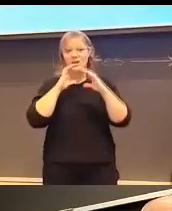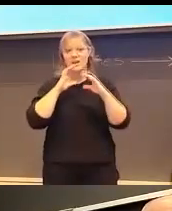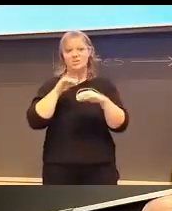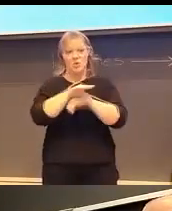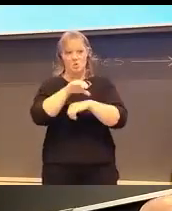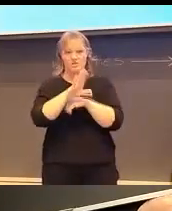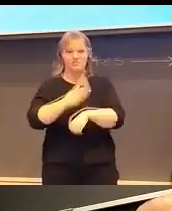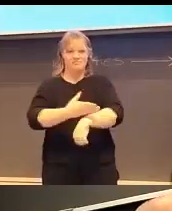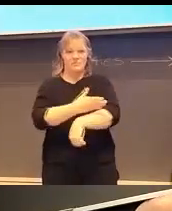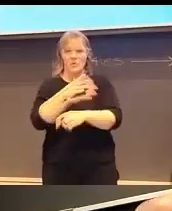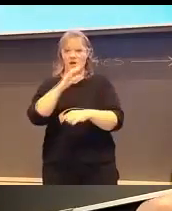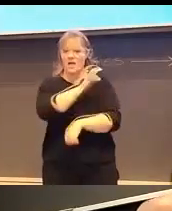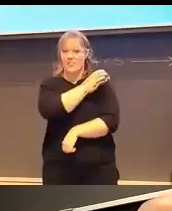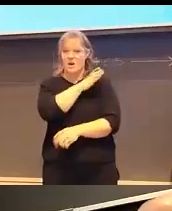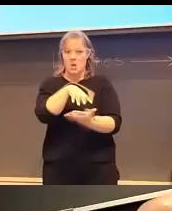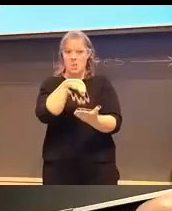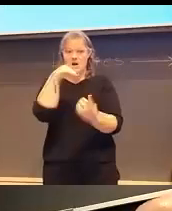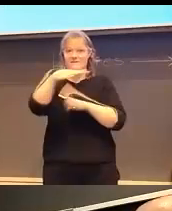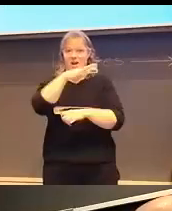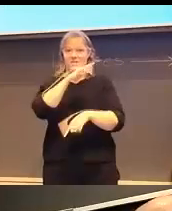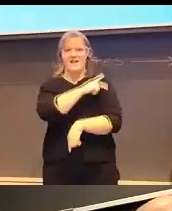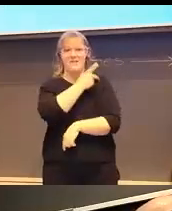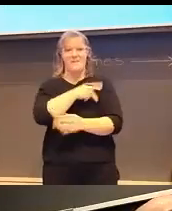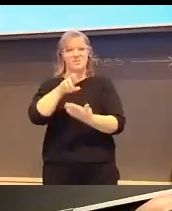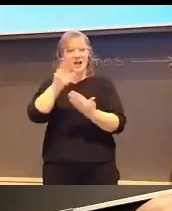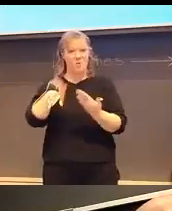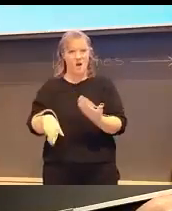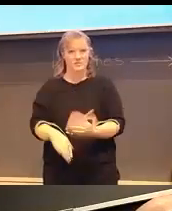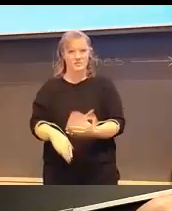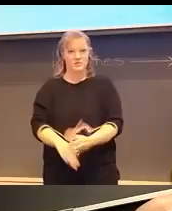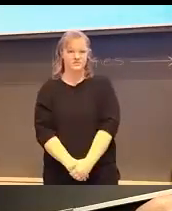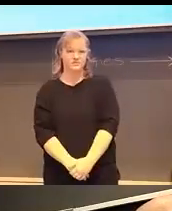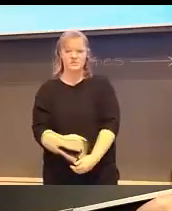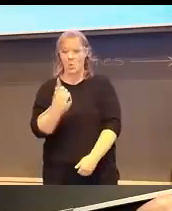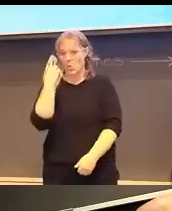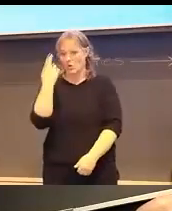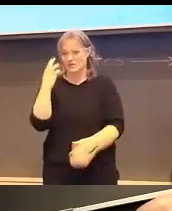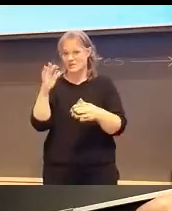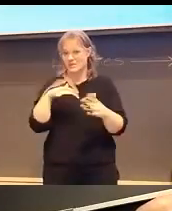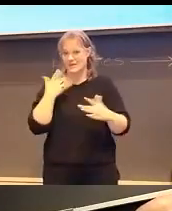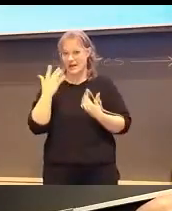learning environment and patient outcomes one reason I'm excited about this is because it's